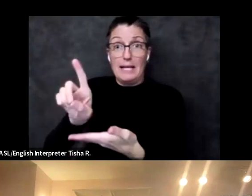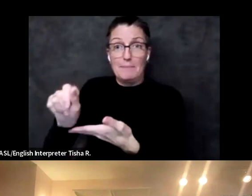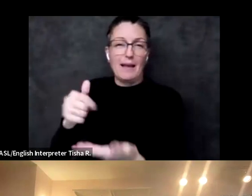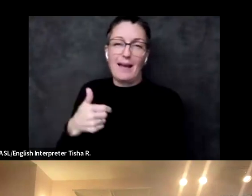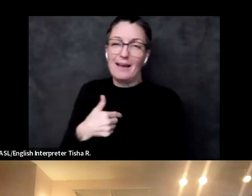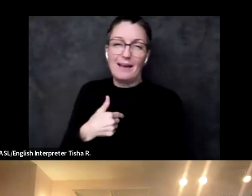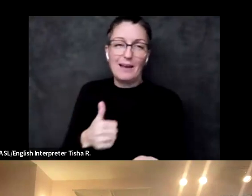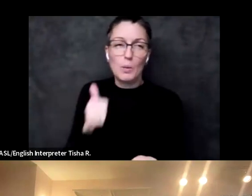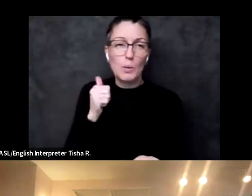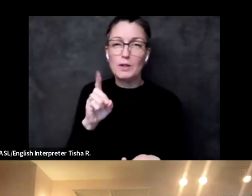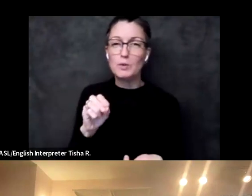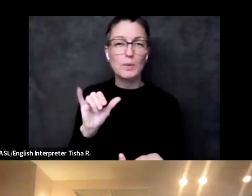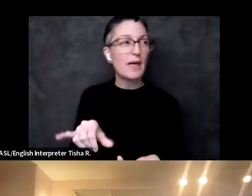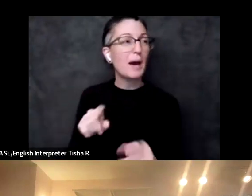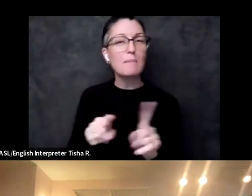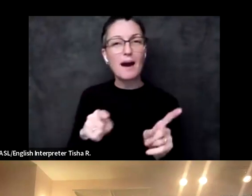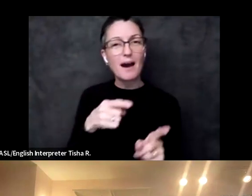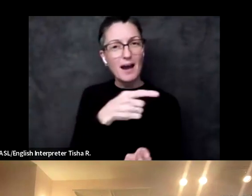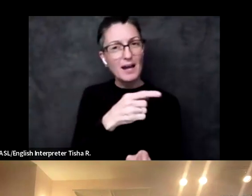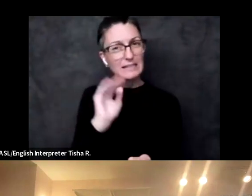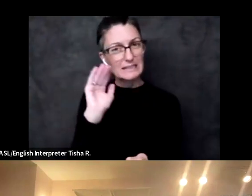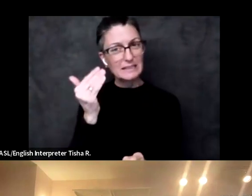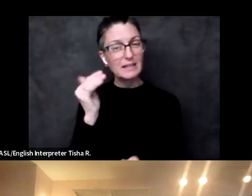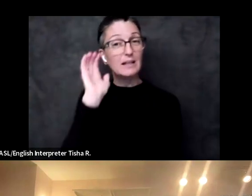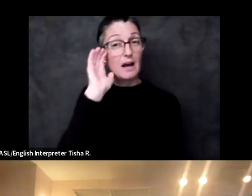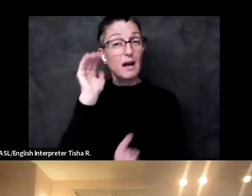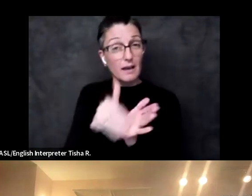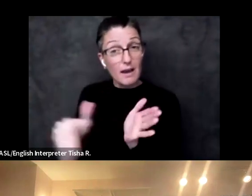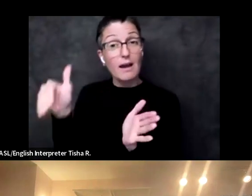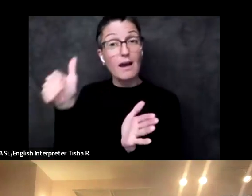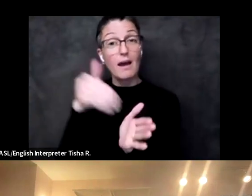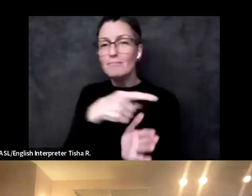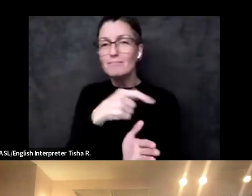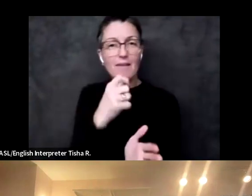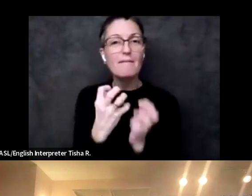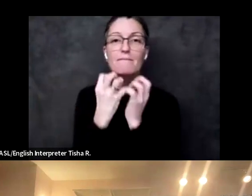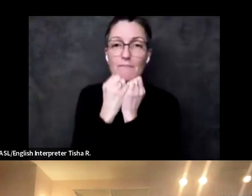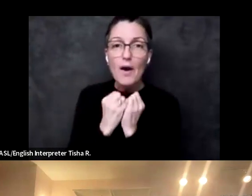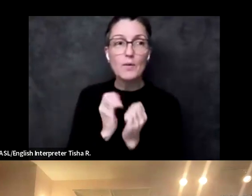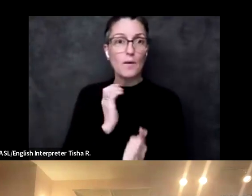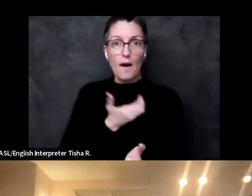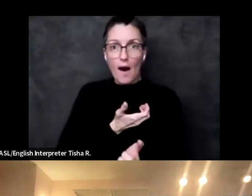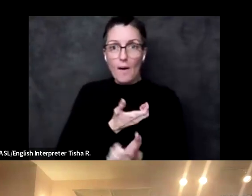is not valued over and over again, you can fall into the trap of just conforming.